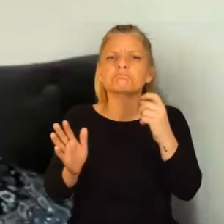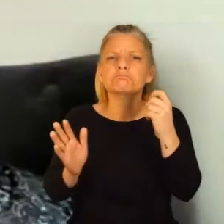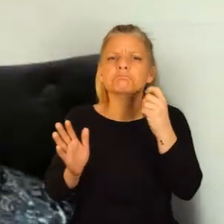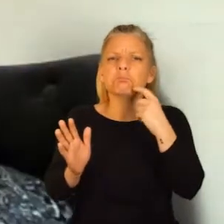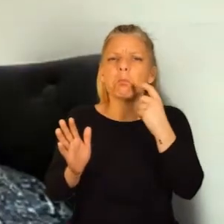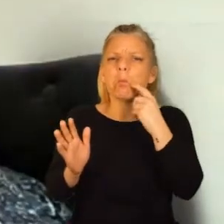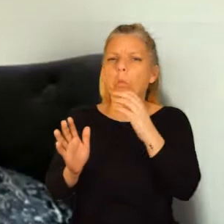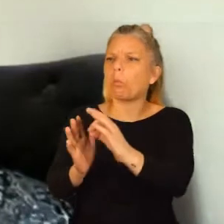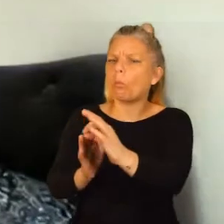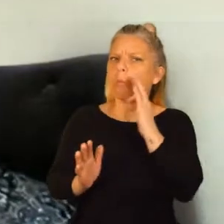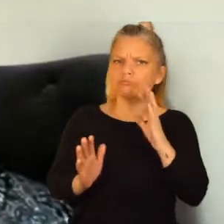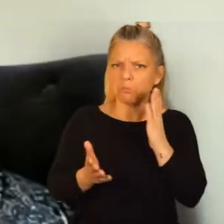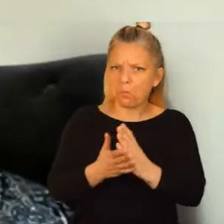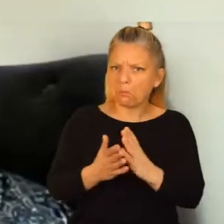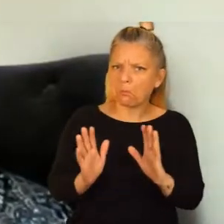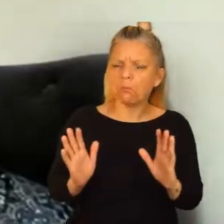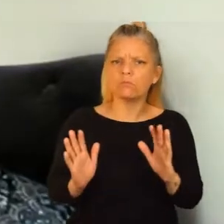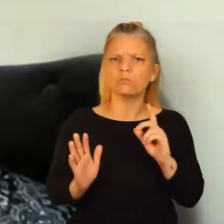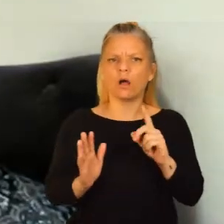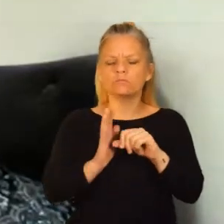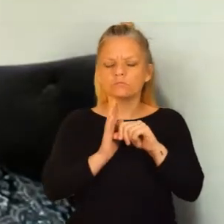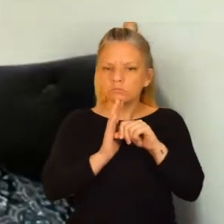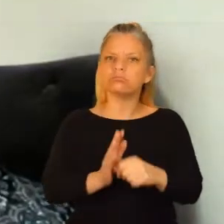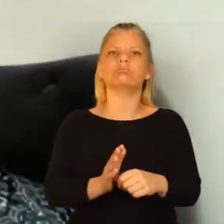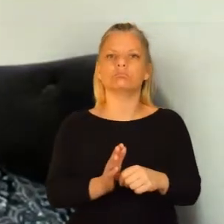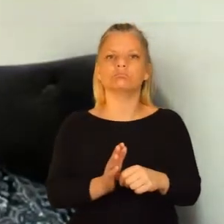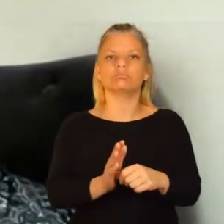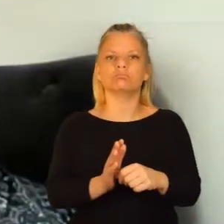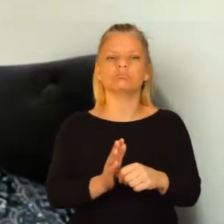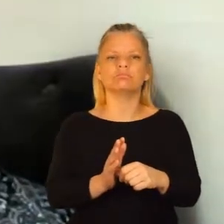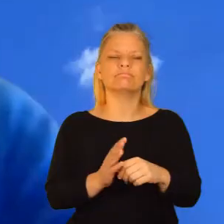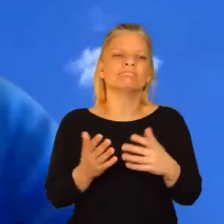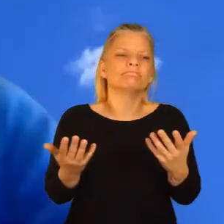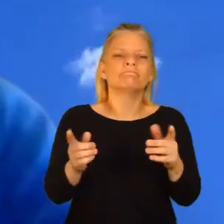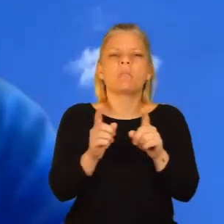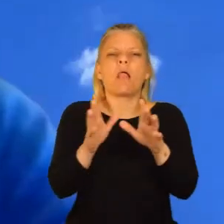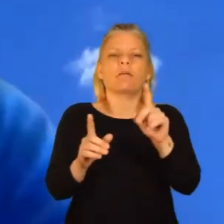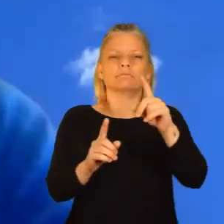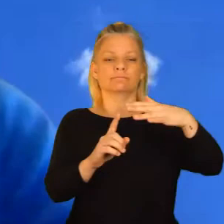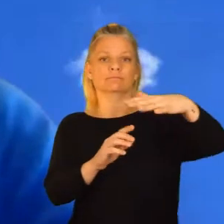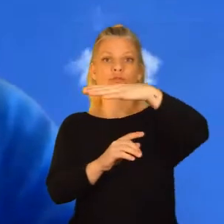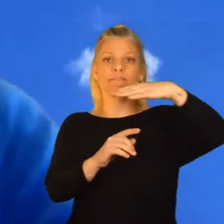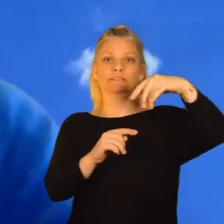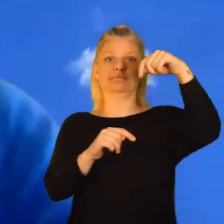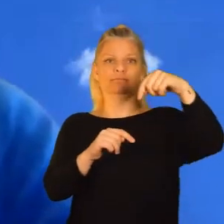That's like the simplest question but also the really hard one too. Yeah like on the surface of